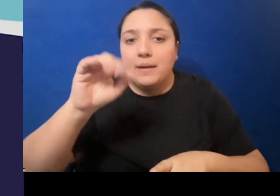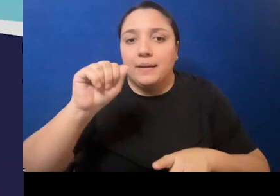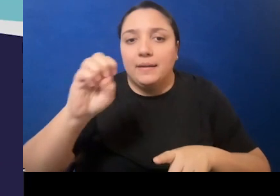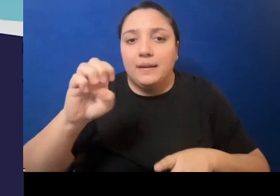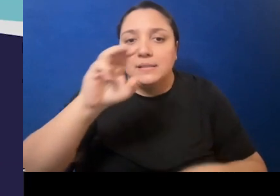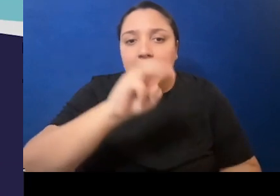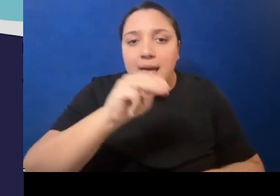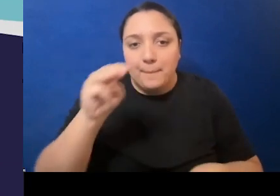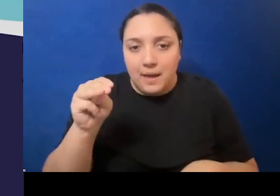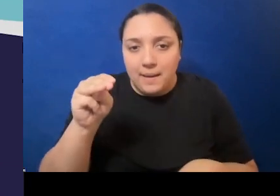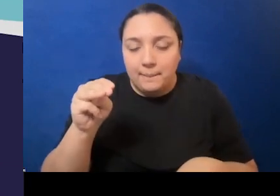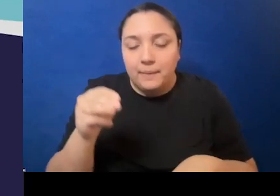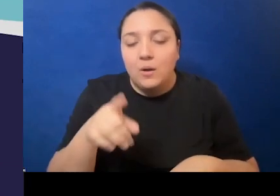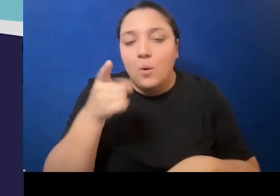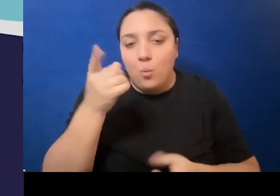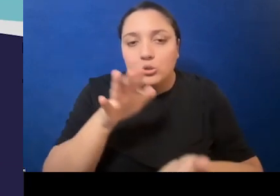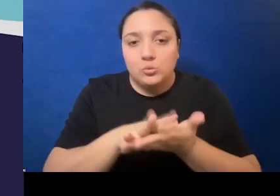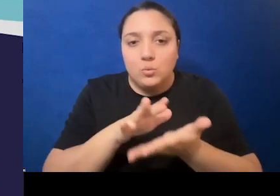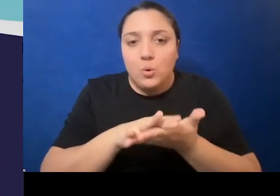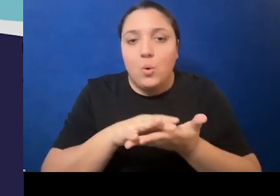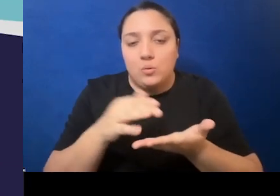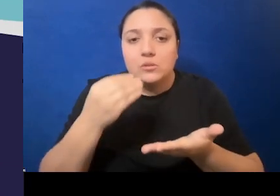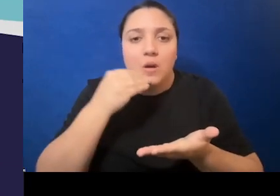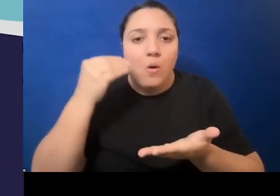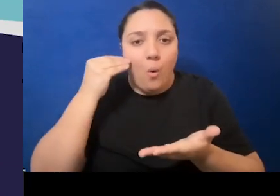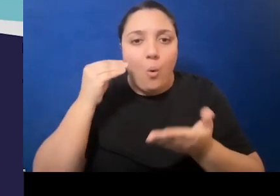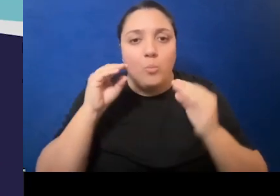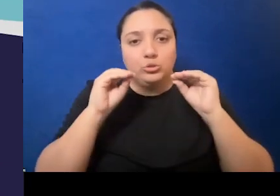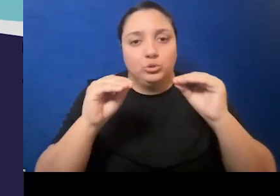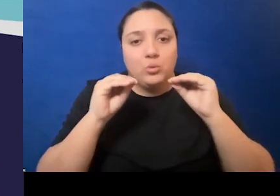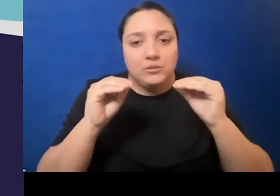THAT WAS FROM A CASE WHERE A STUDENT WAS ON HOME INSTRUCTION